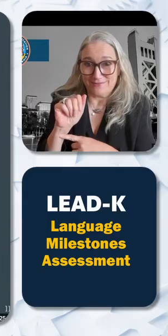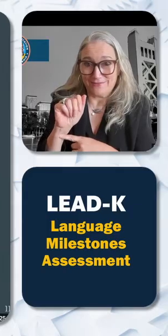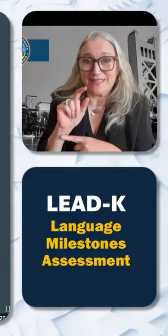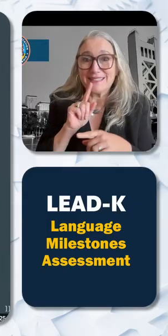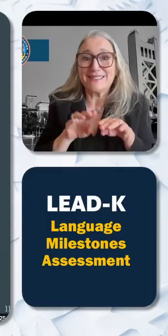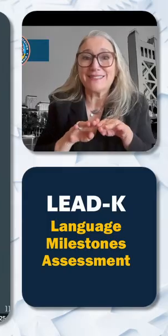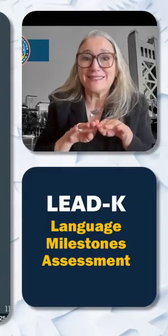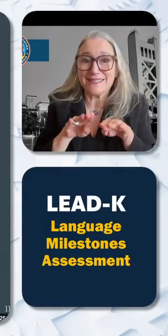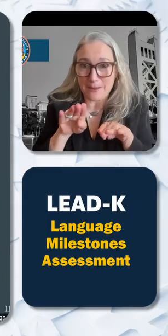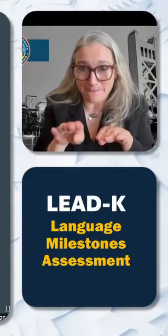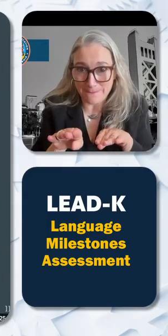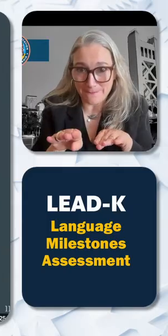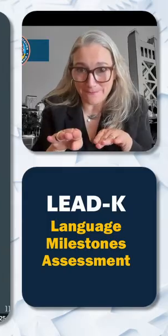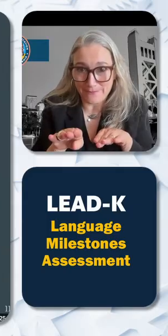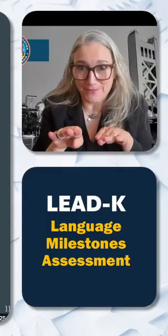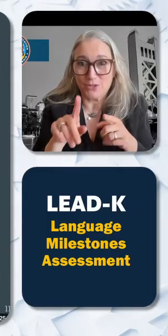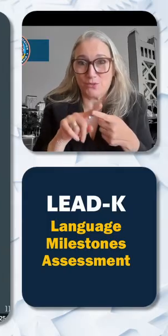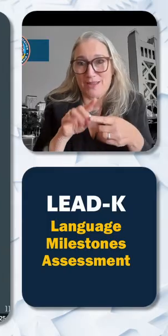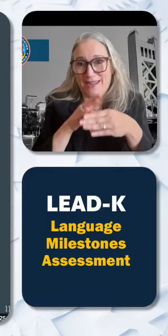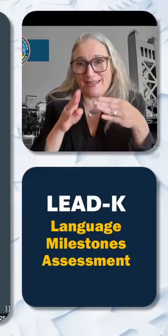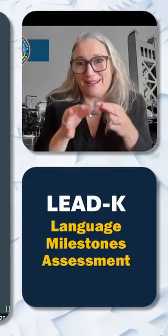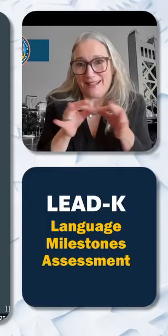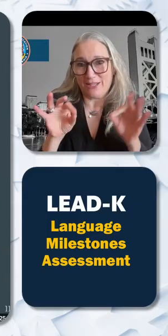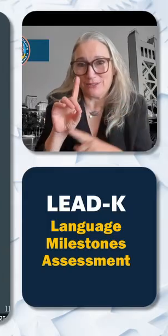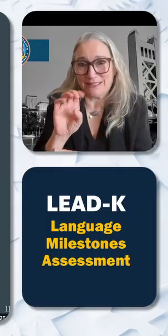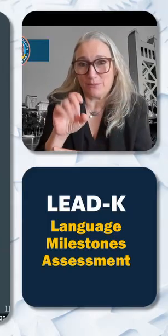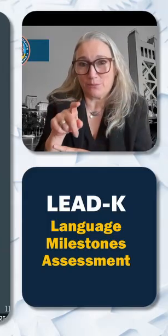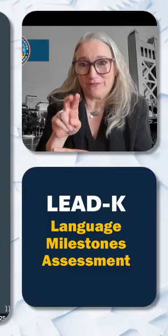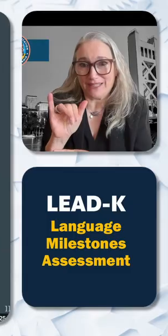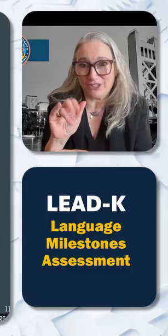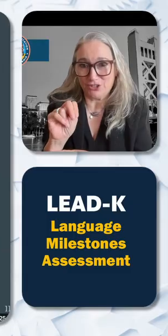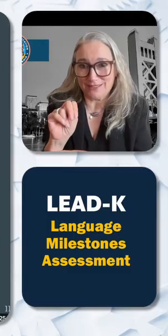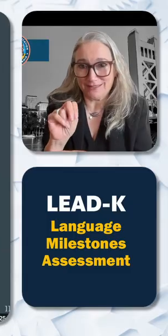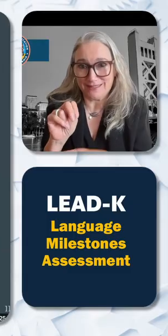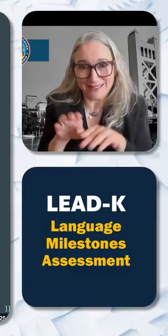The link to this video It's submitted here on the chat.